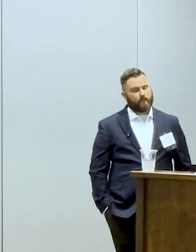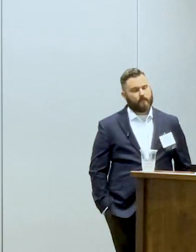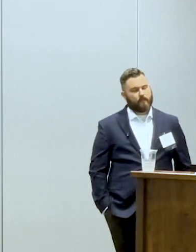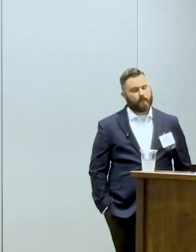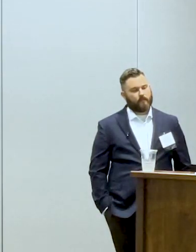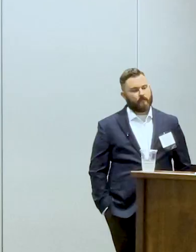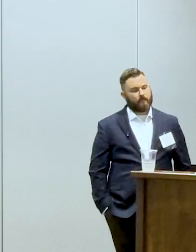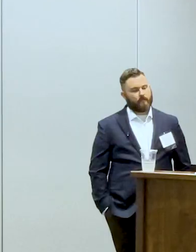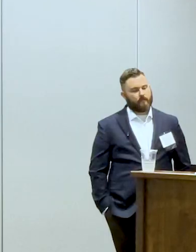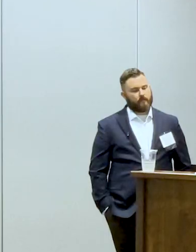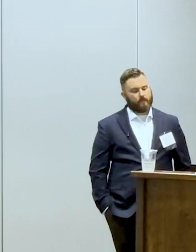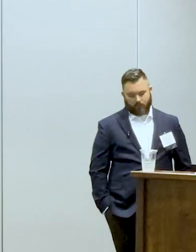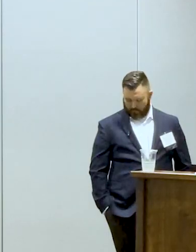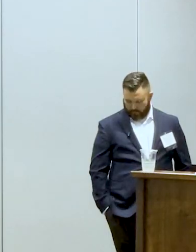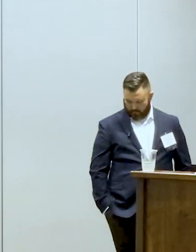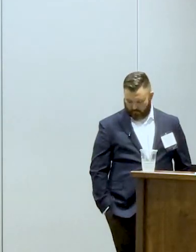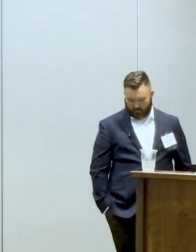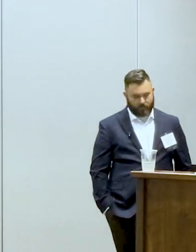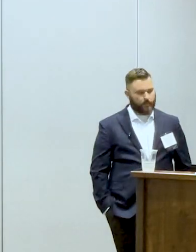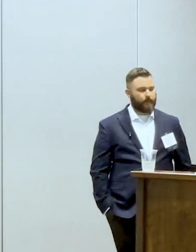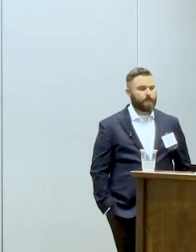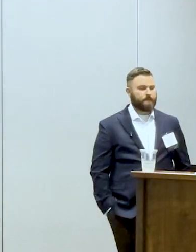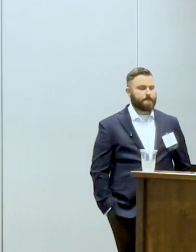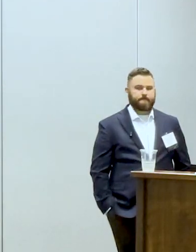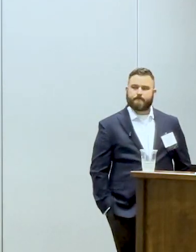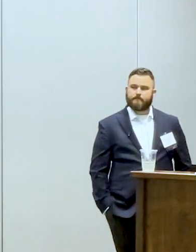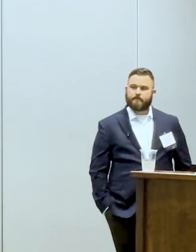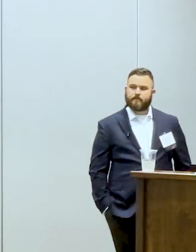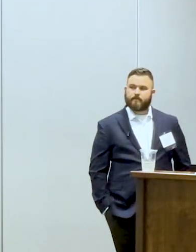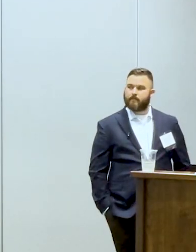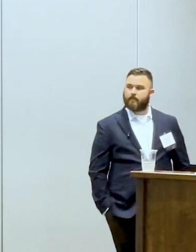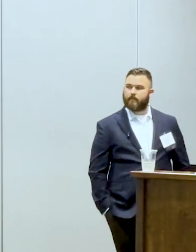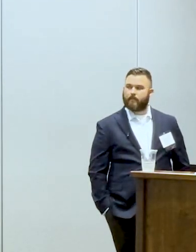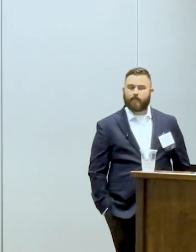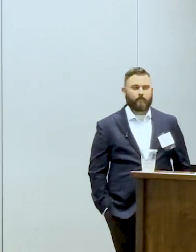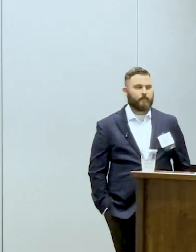start. So for example, AI could analyze a prompt and suggest